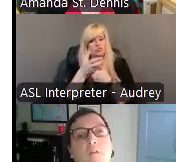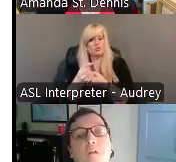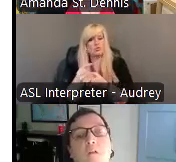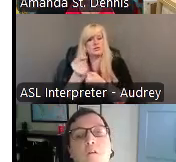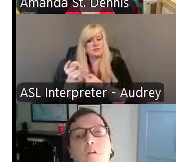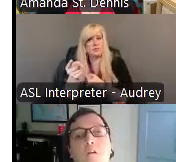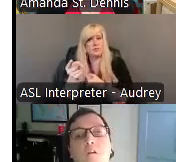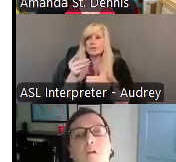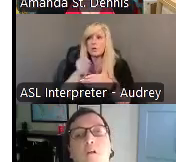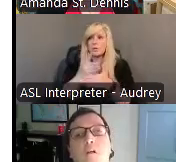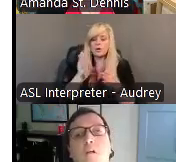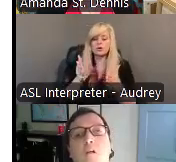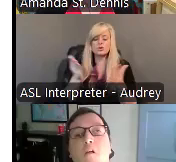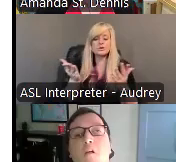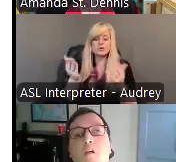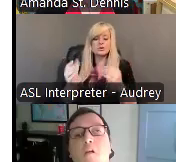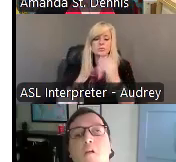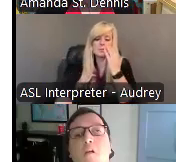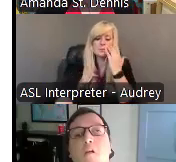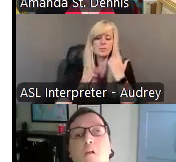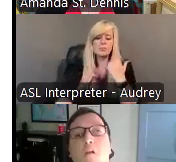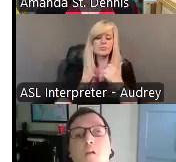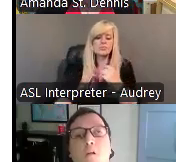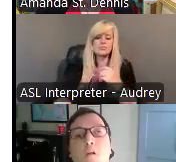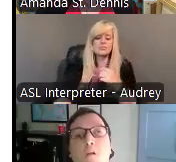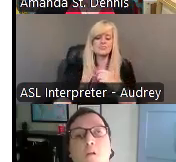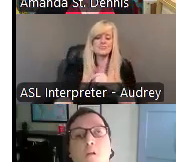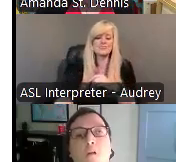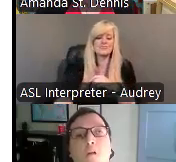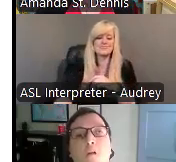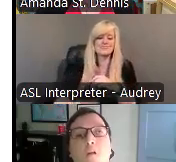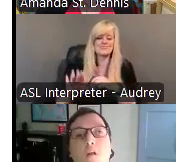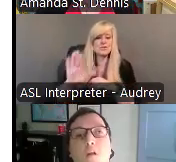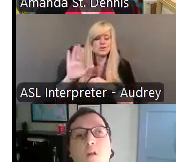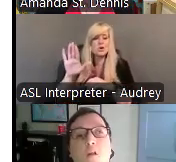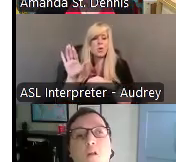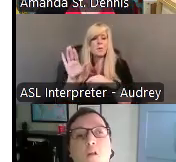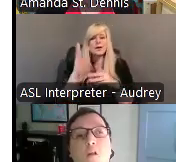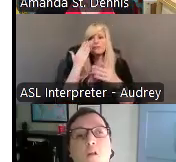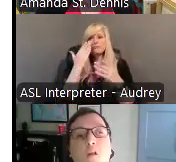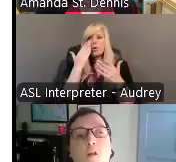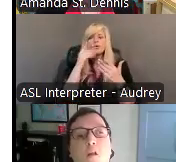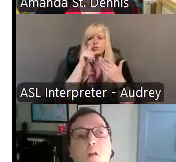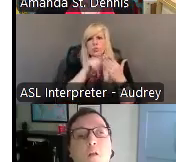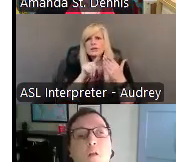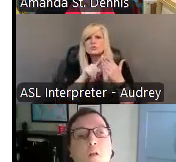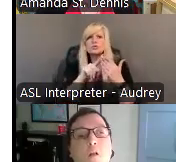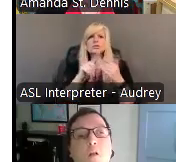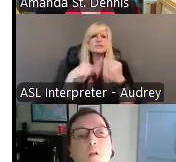here today is that originally not knowing what even research is about or what data analysis is.